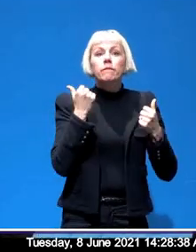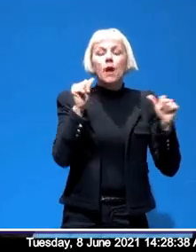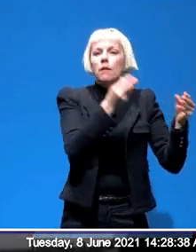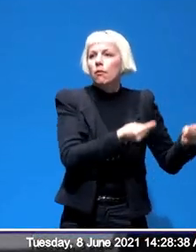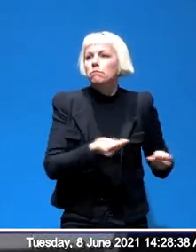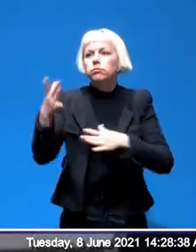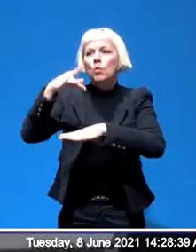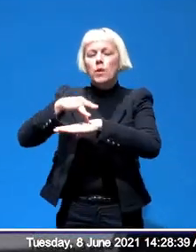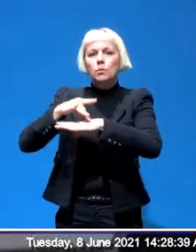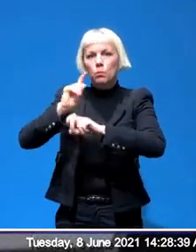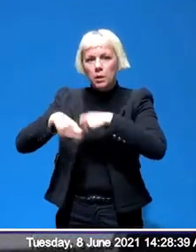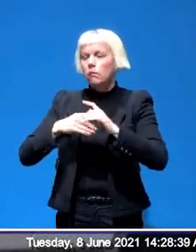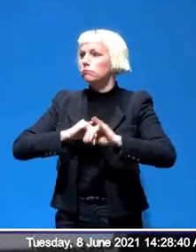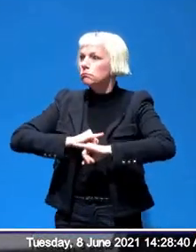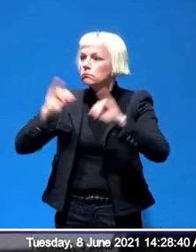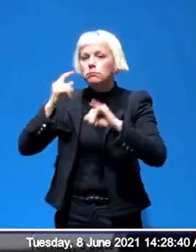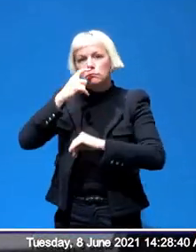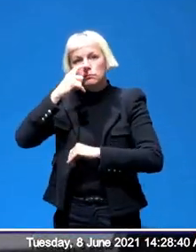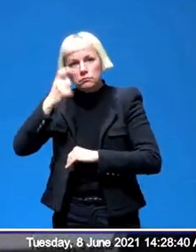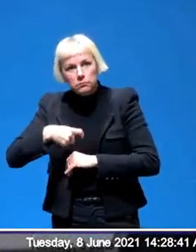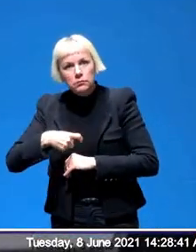I think the staff would have reported it as their experience